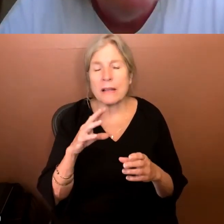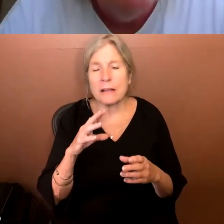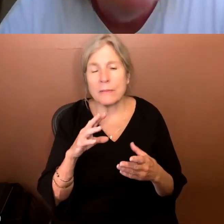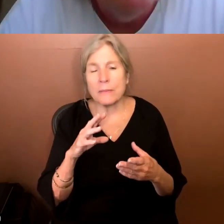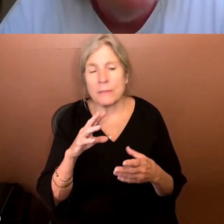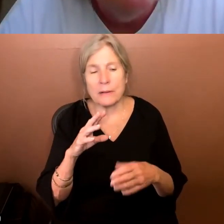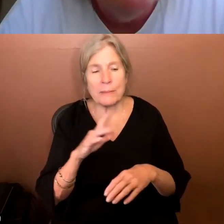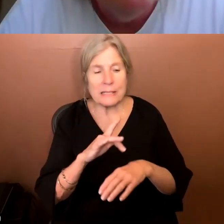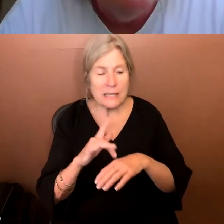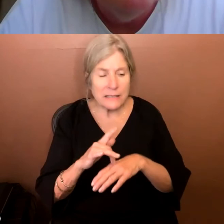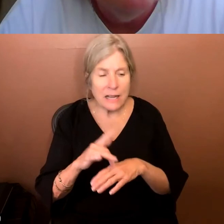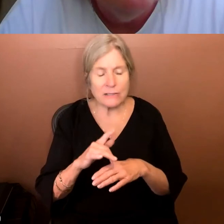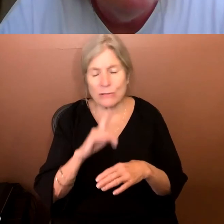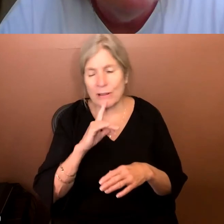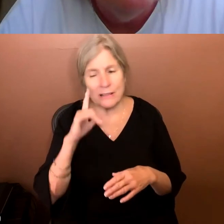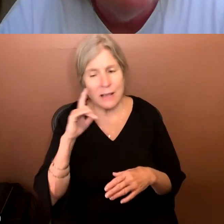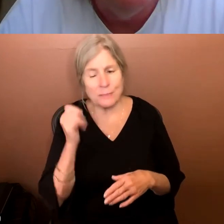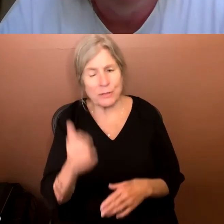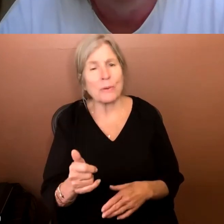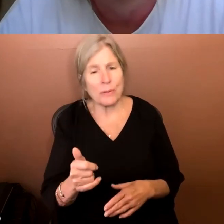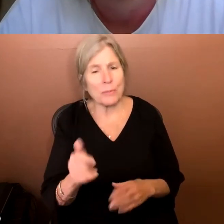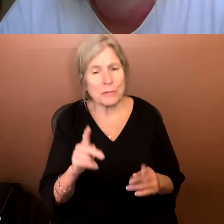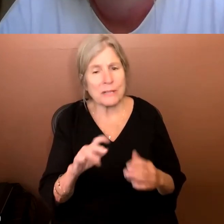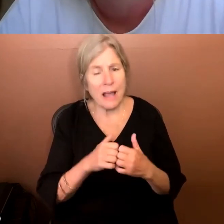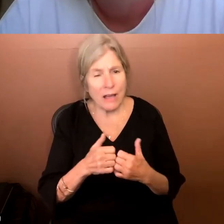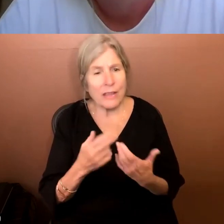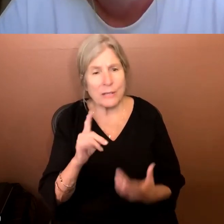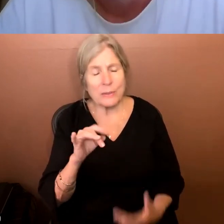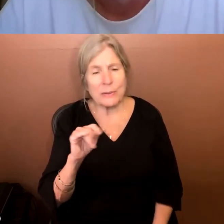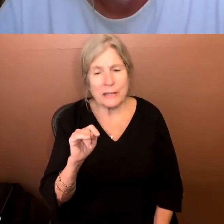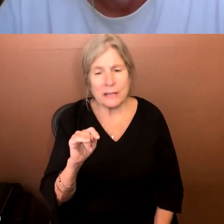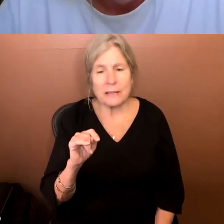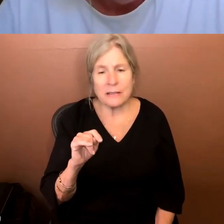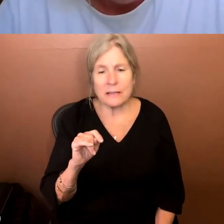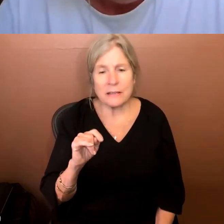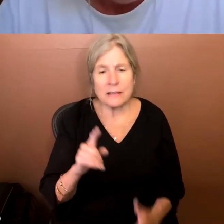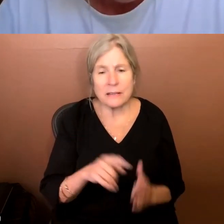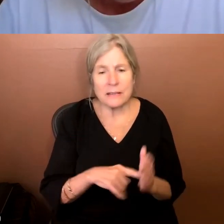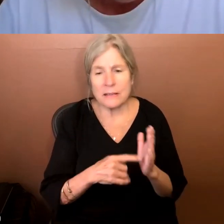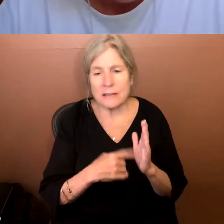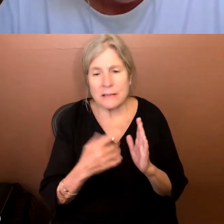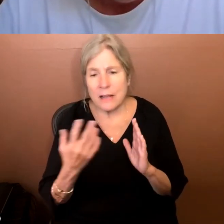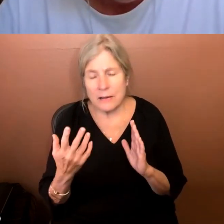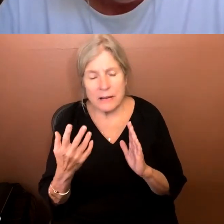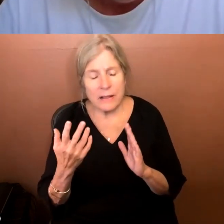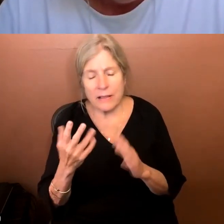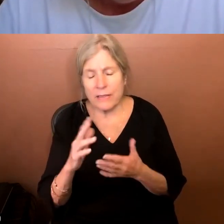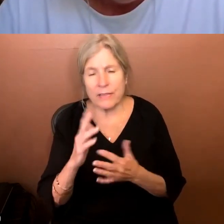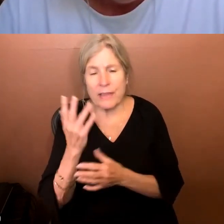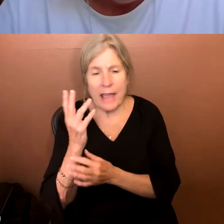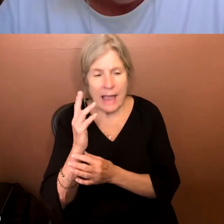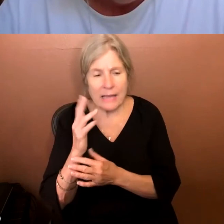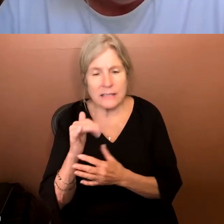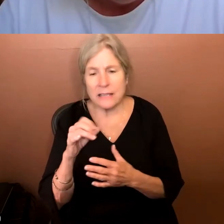be left up to them. Sometimes the hand is very good in order to